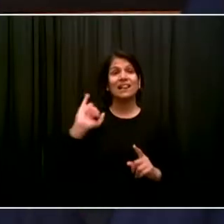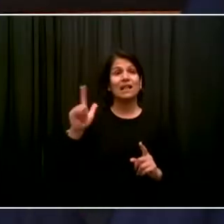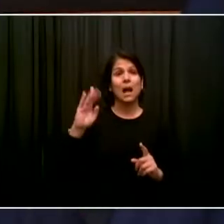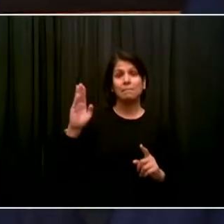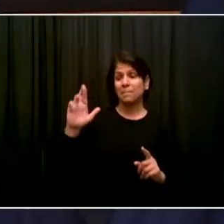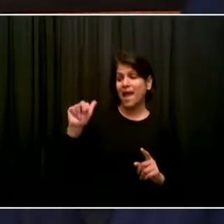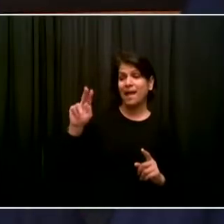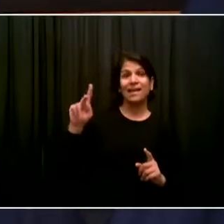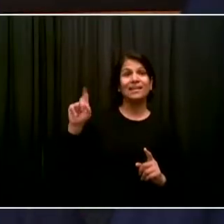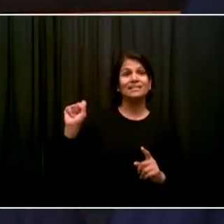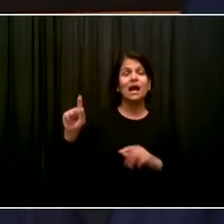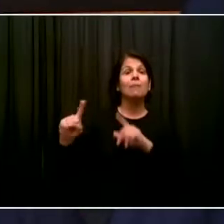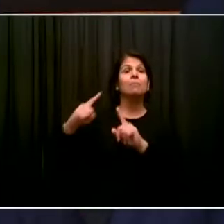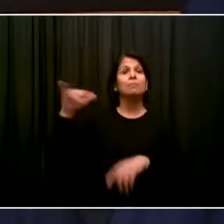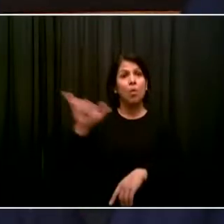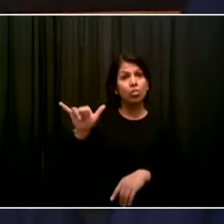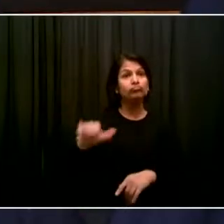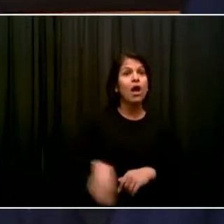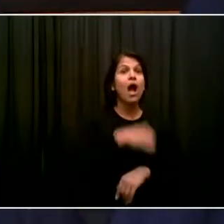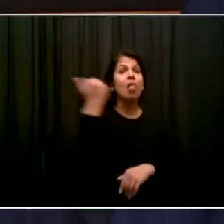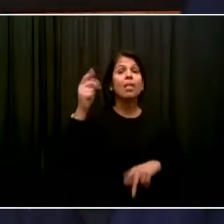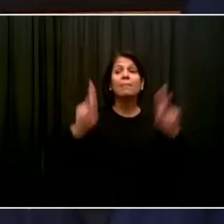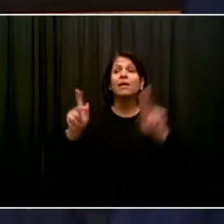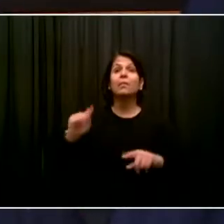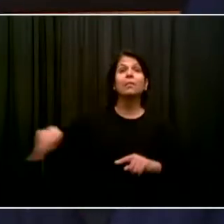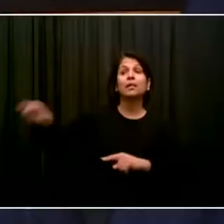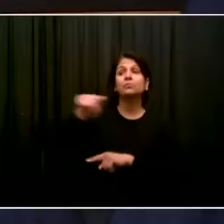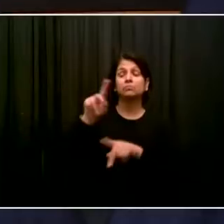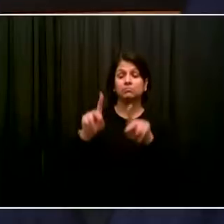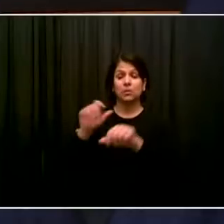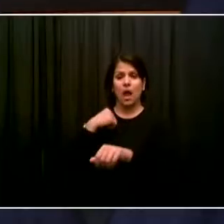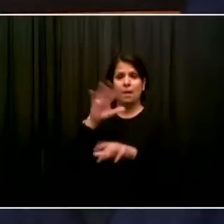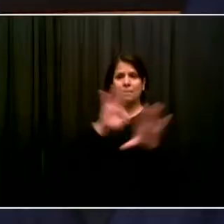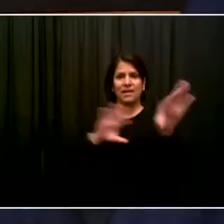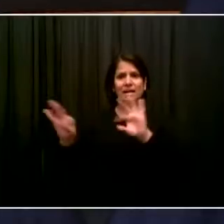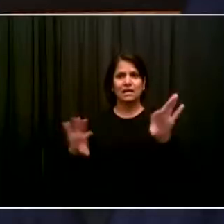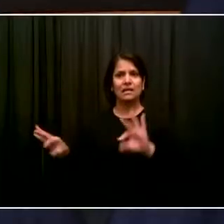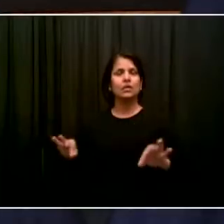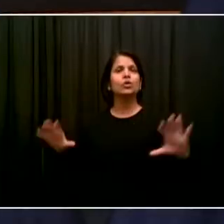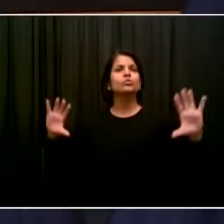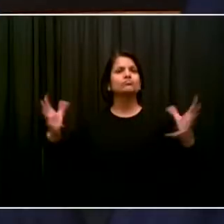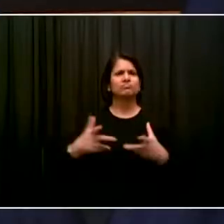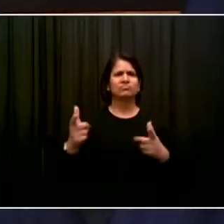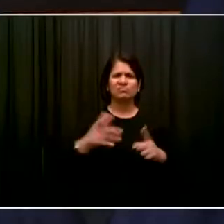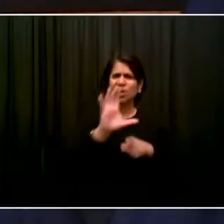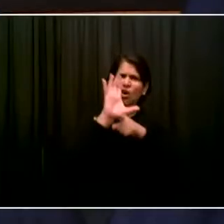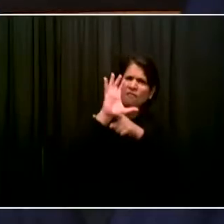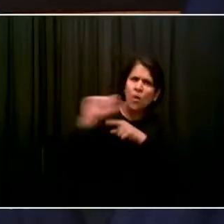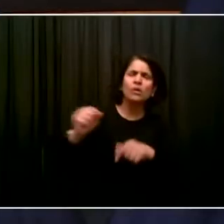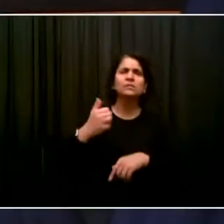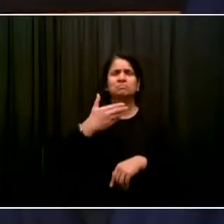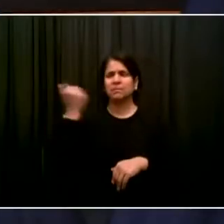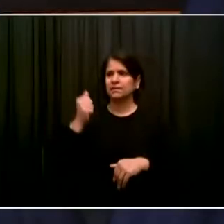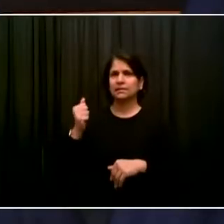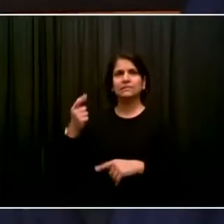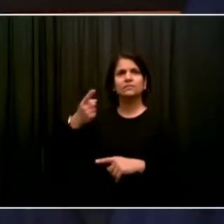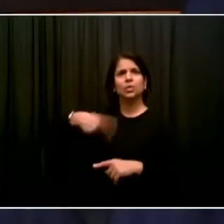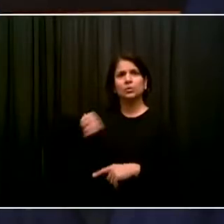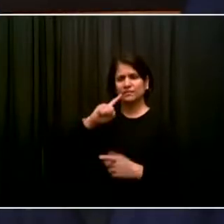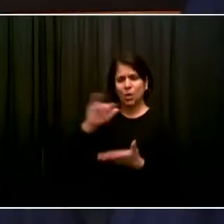FILLED BANKS AS WELL AS THE OTHER APPOINTMENTS THAT I MADE